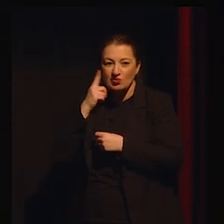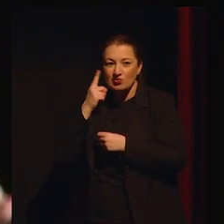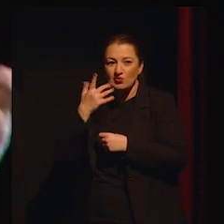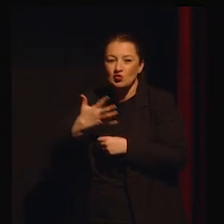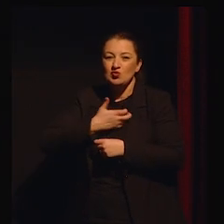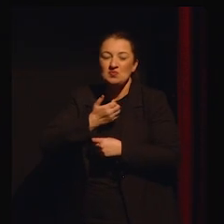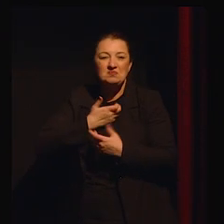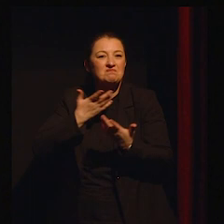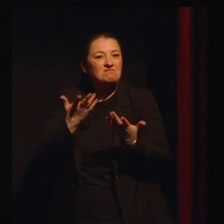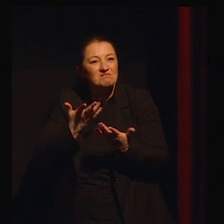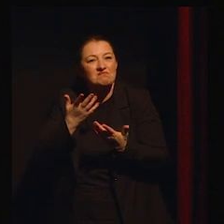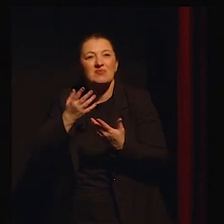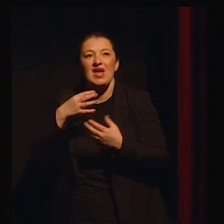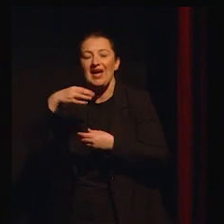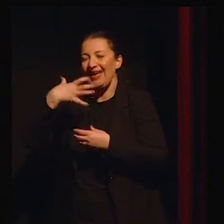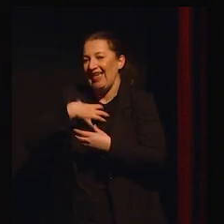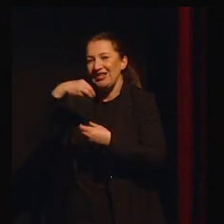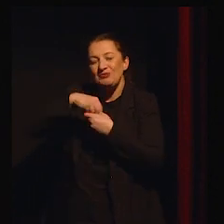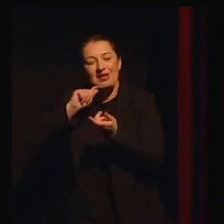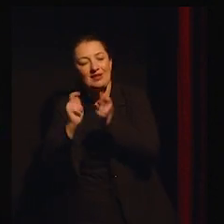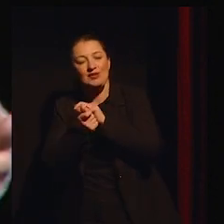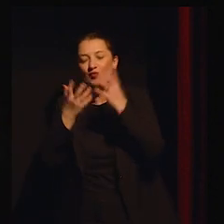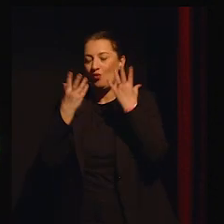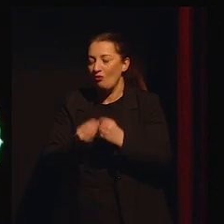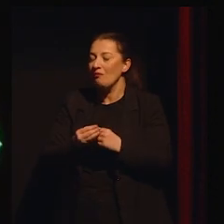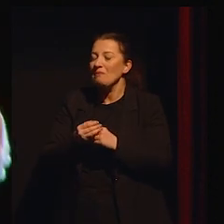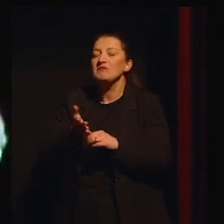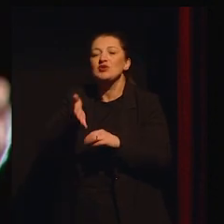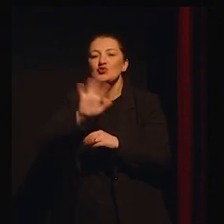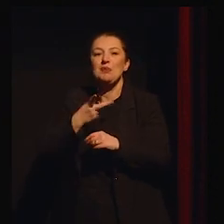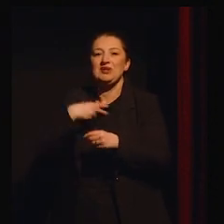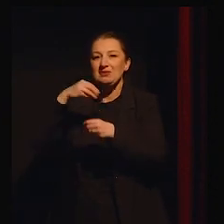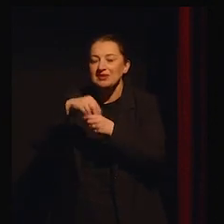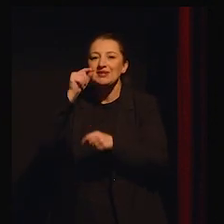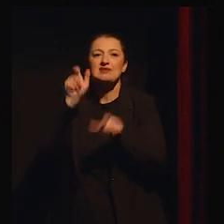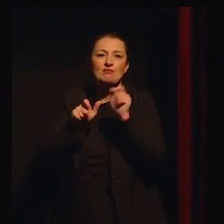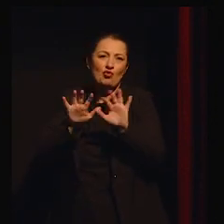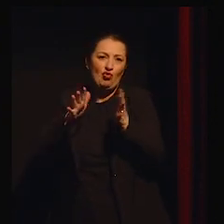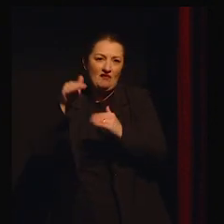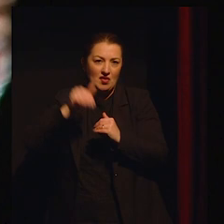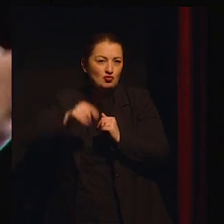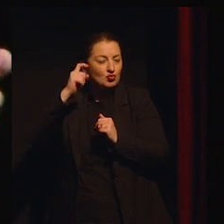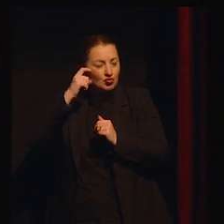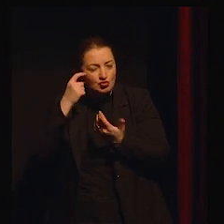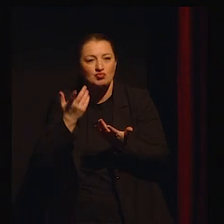It can even turn into your own inner voice. The rest was about me chasing these moments when I thought